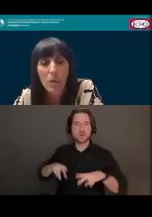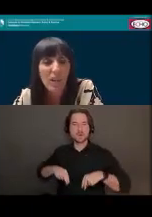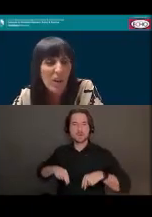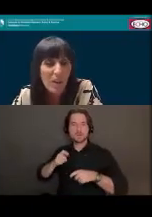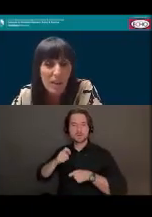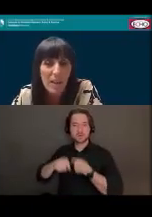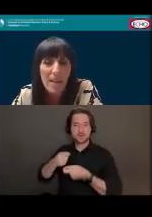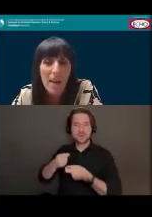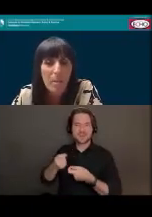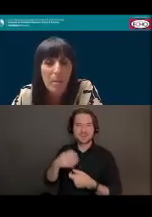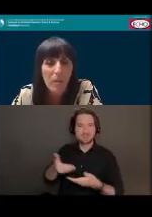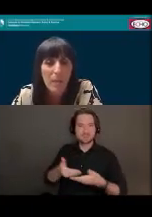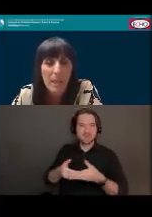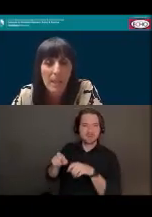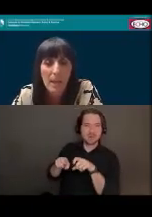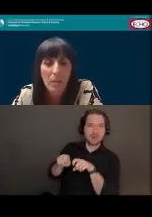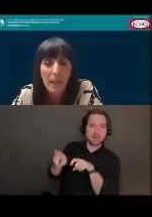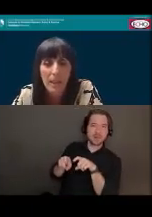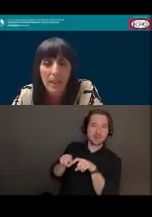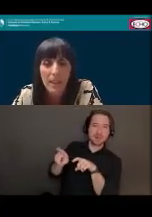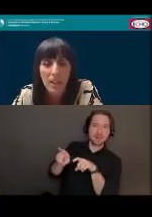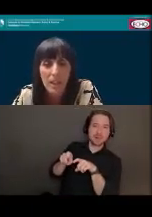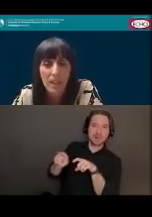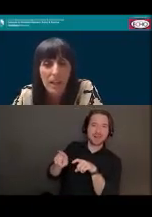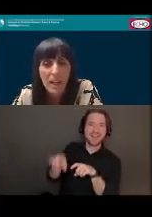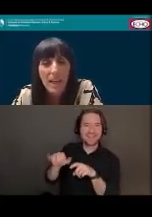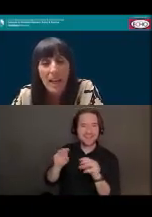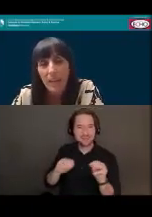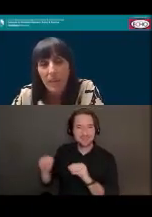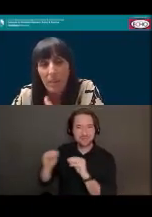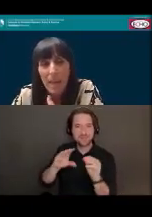we're noticing that movement and regulation and from that